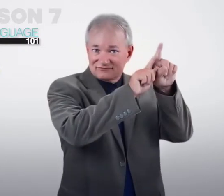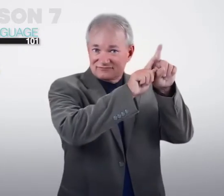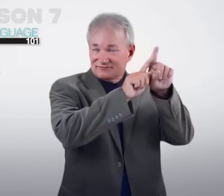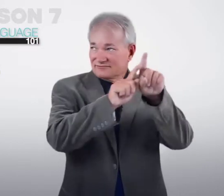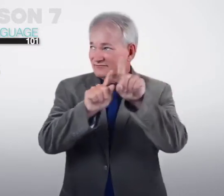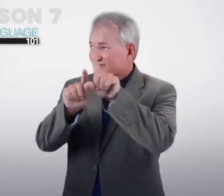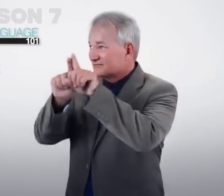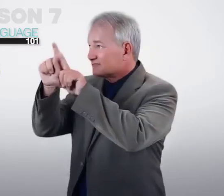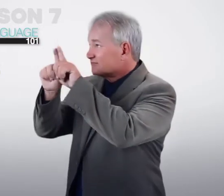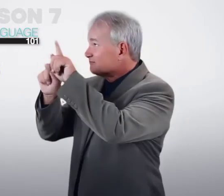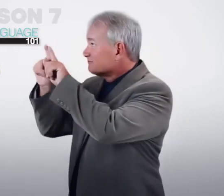Stars.